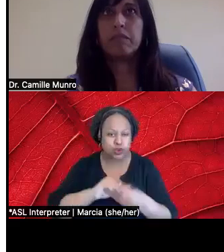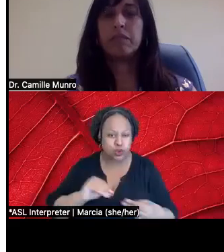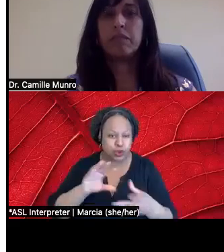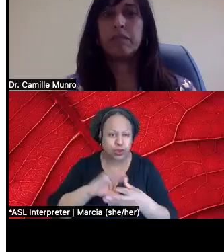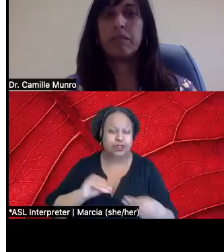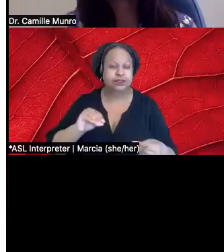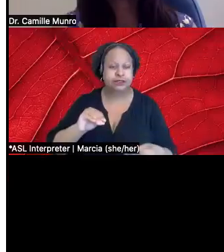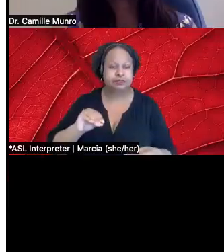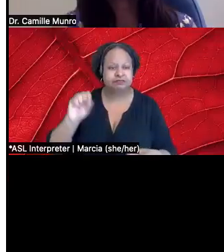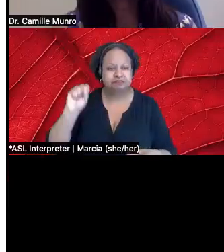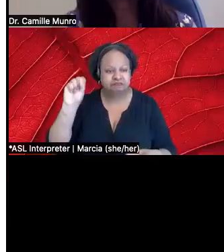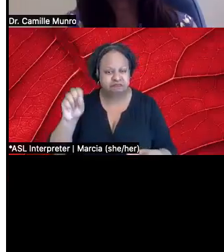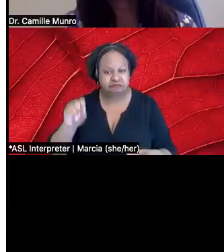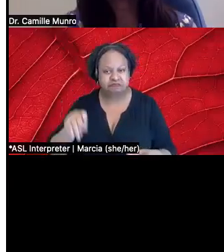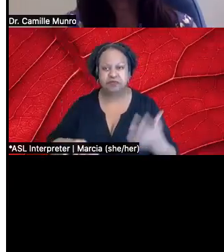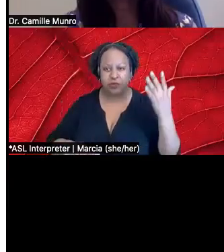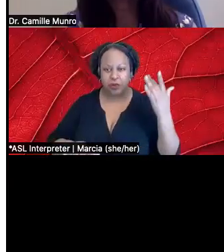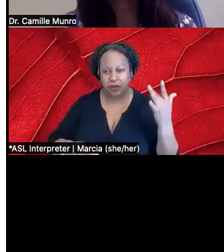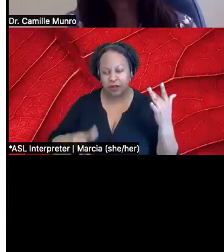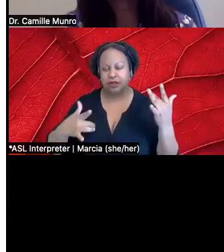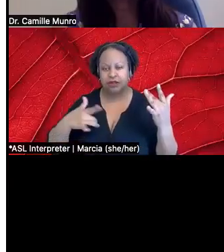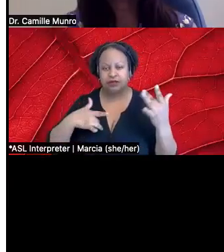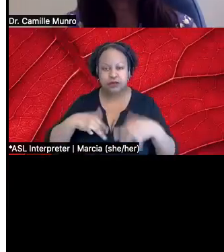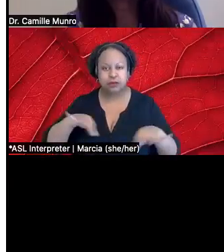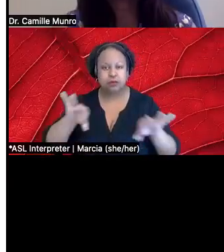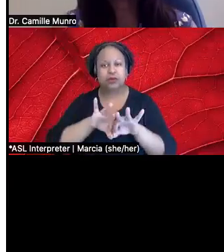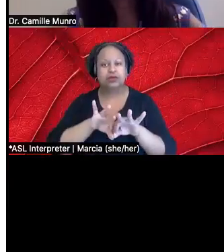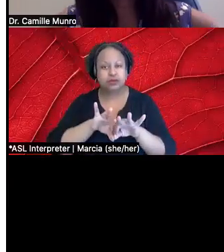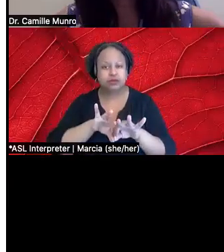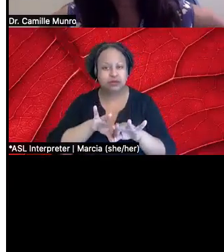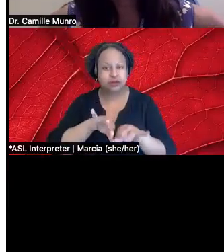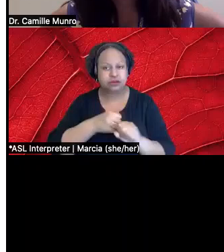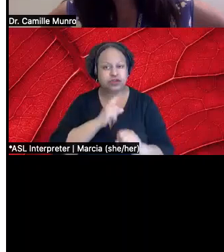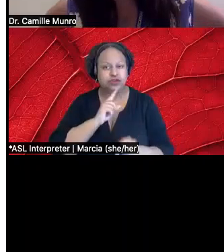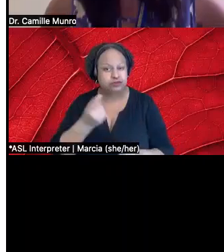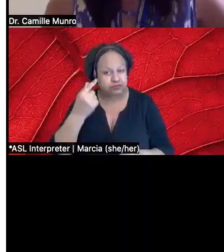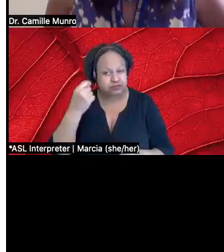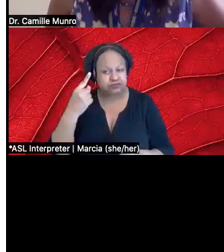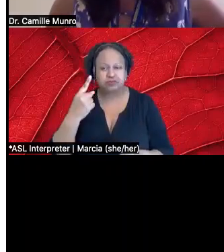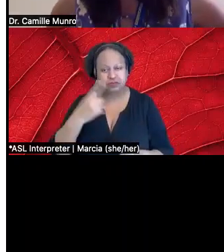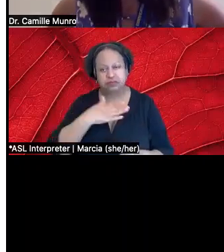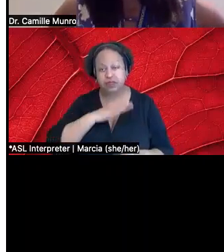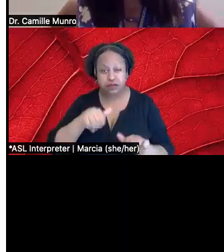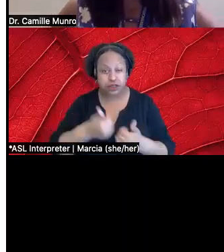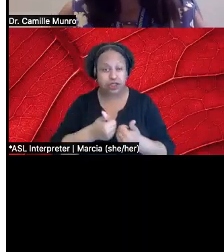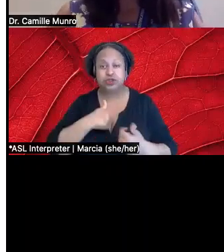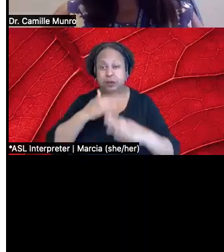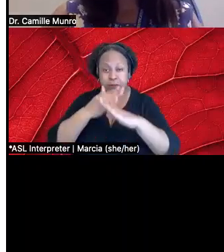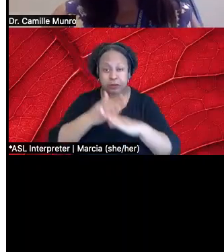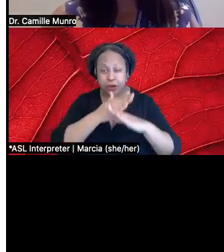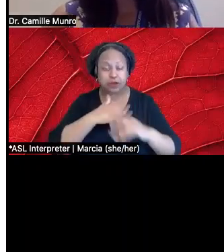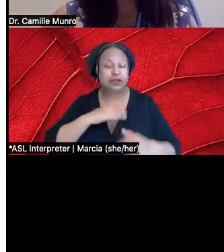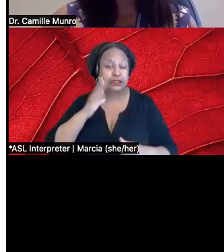I think it's important just to better understand the challenges and various entities. When I was reintegrating to work.